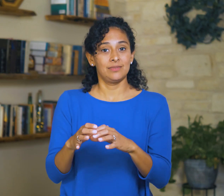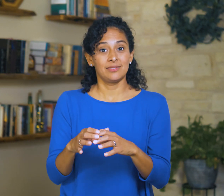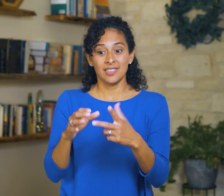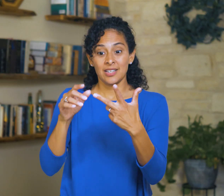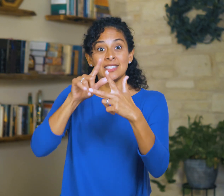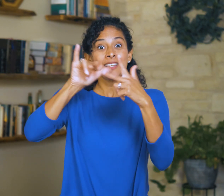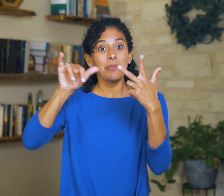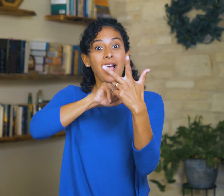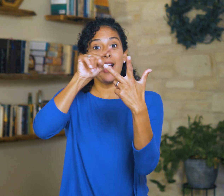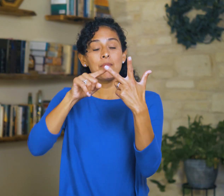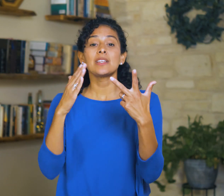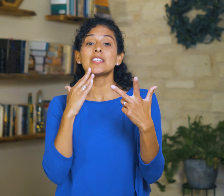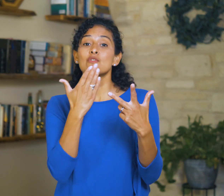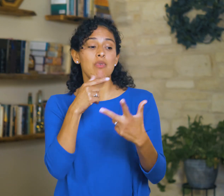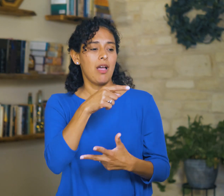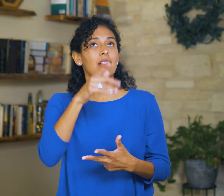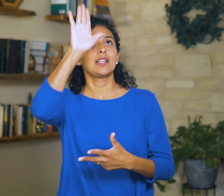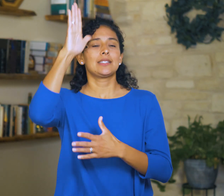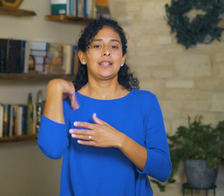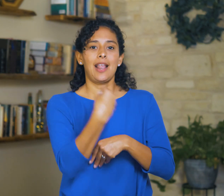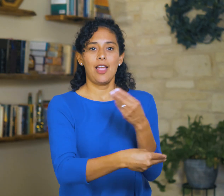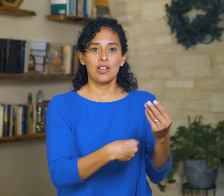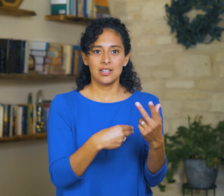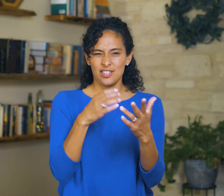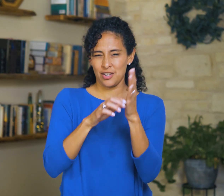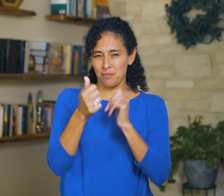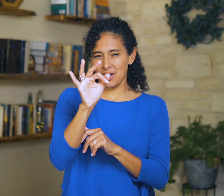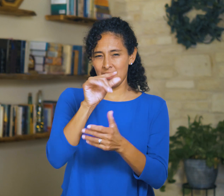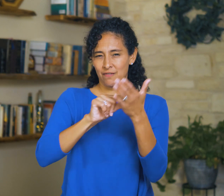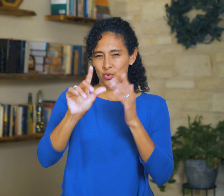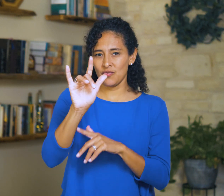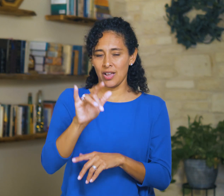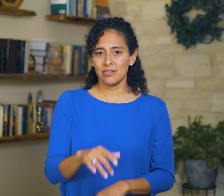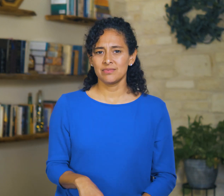right alongside “Israel, My inheritance” (19:25).